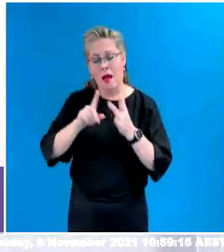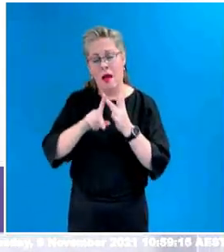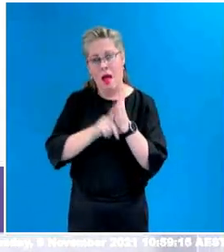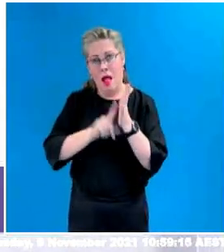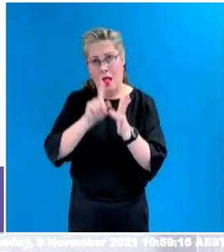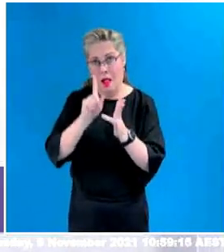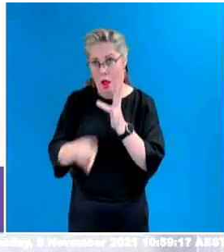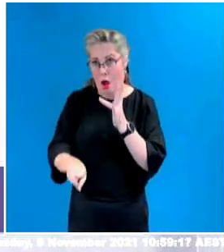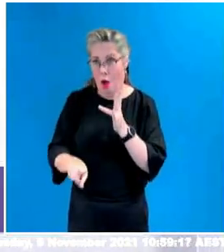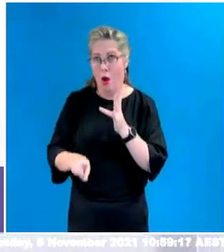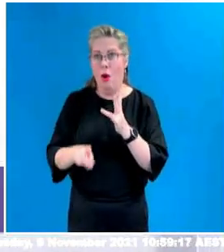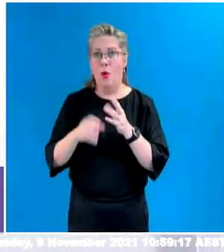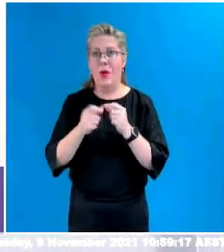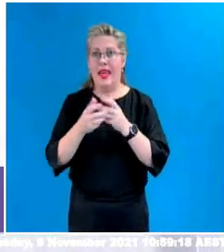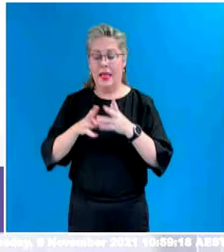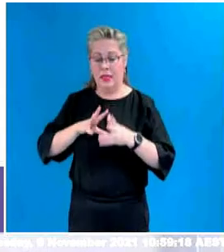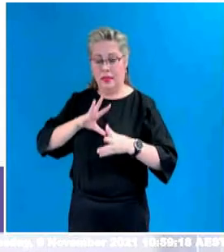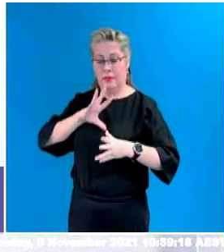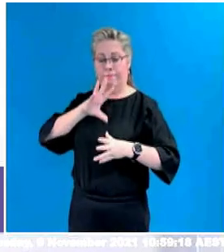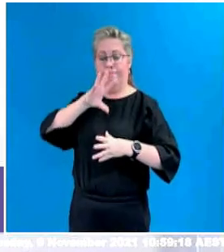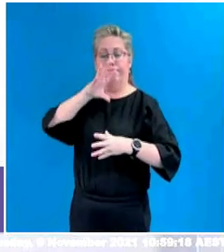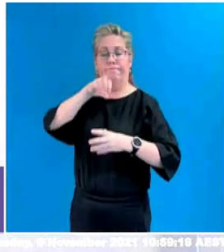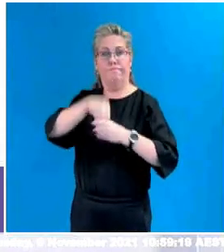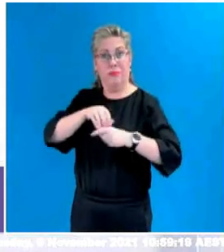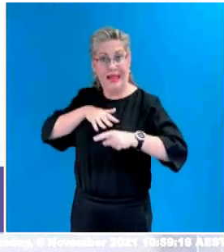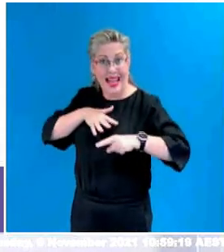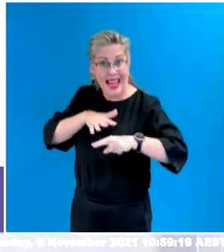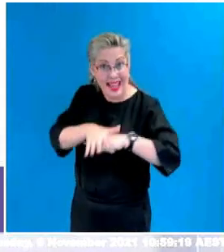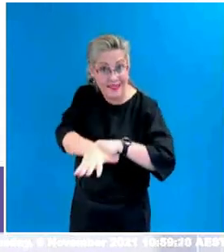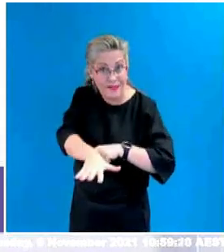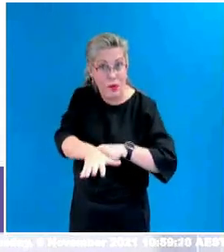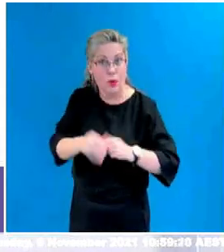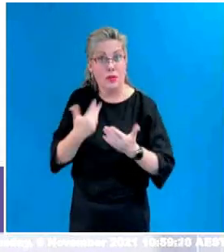Commission Act, to the operation of the Fair Work Act.